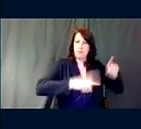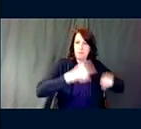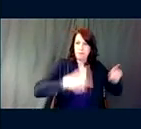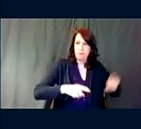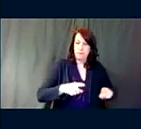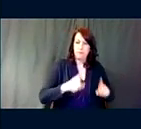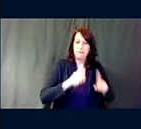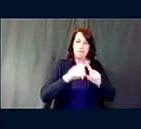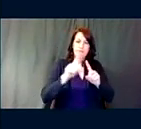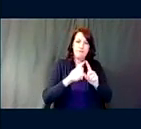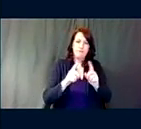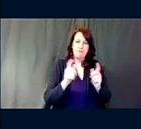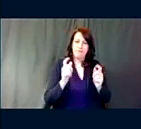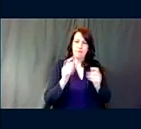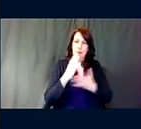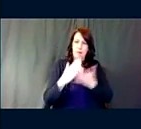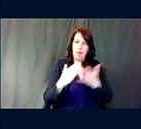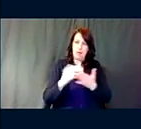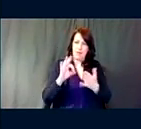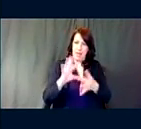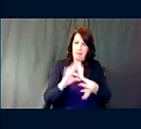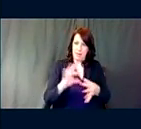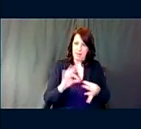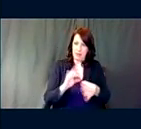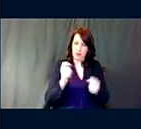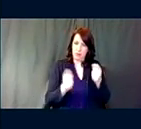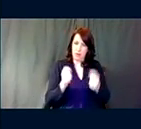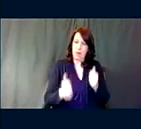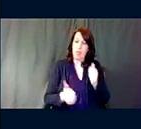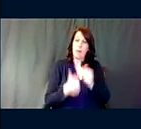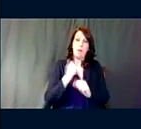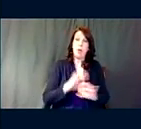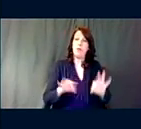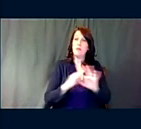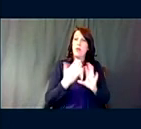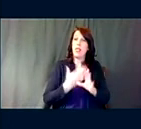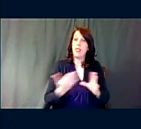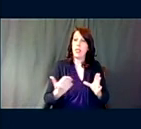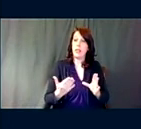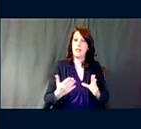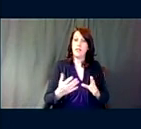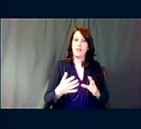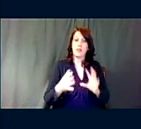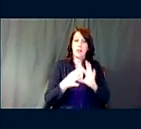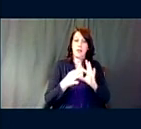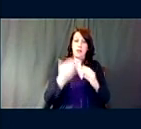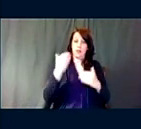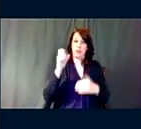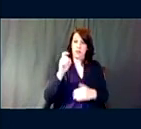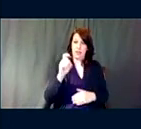AND THEN WE VARIED VARIOUS ASPECTS OF THE MESSAGE BUT MOST IMPORTANT THING WAS TO KNOW